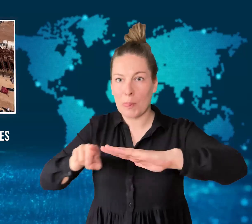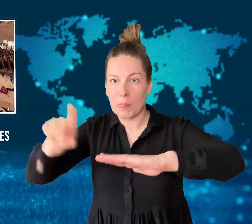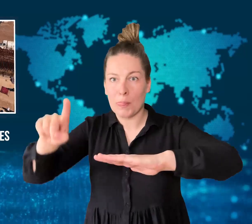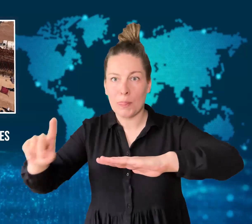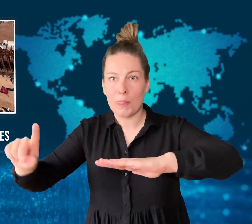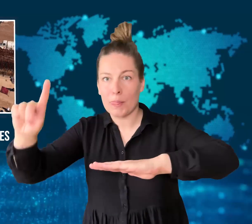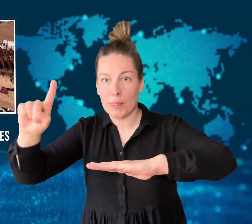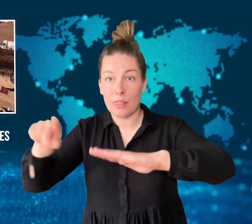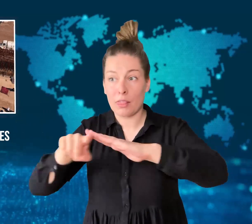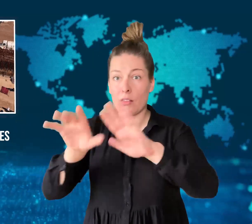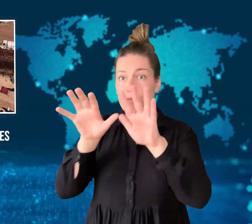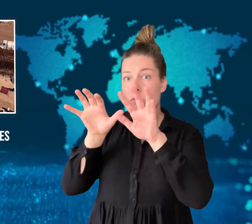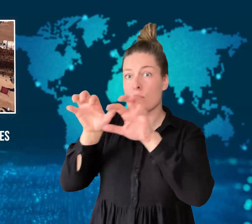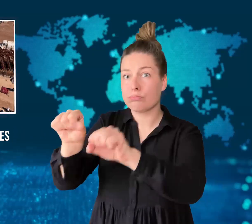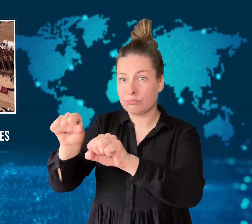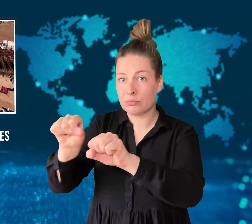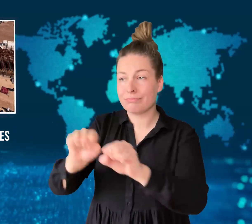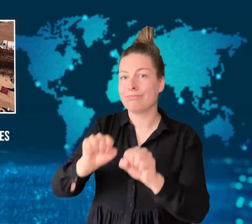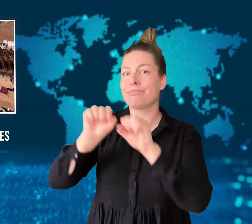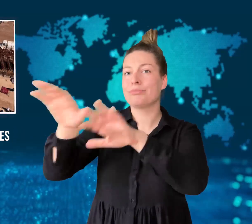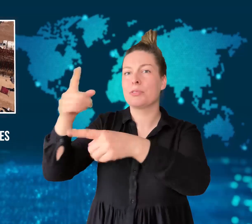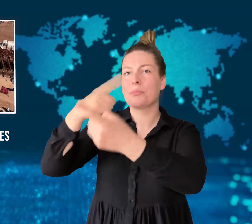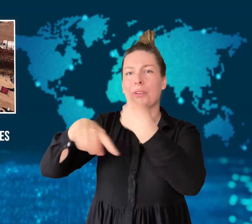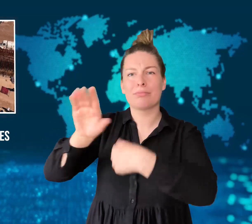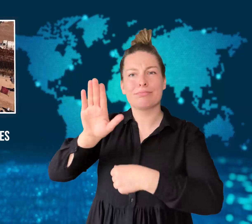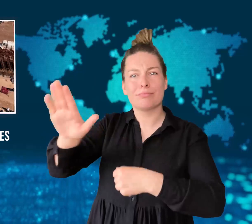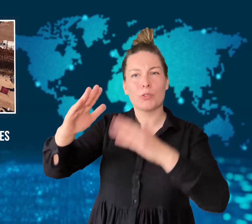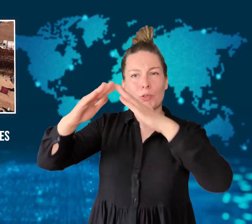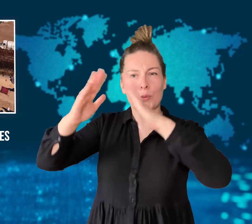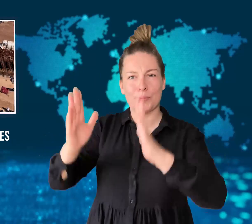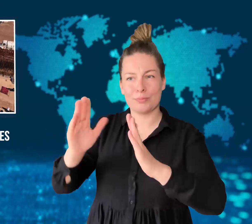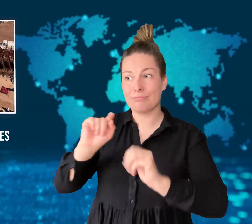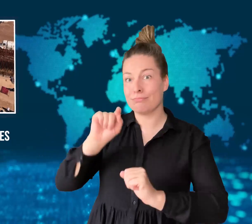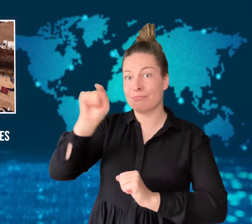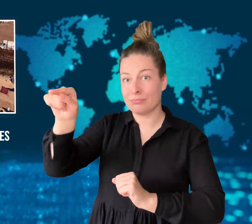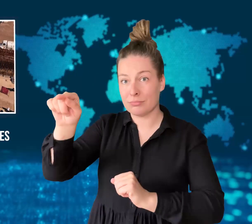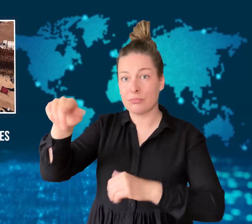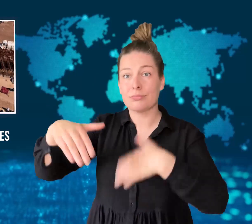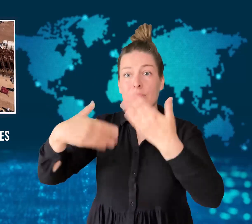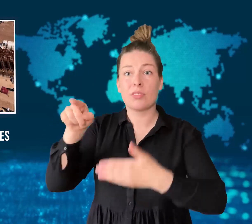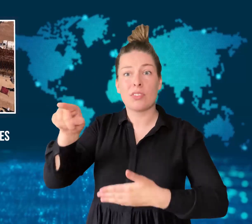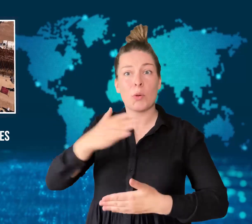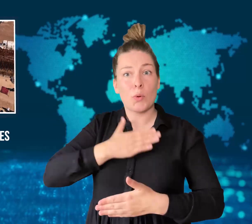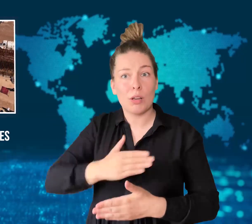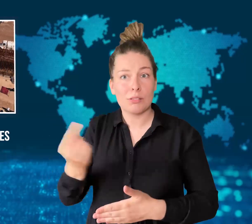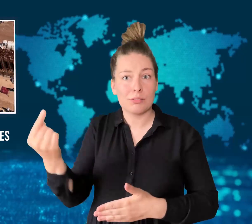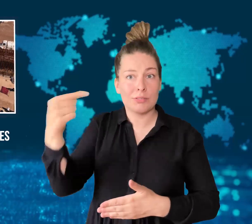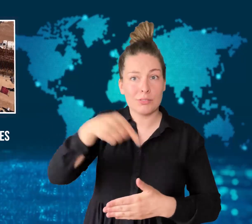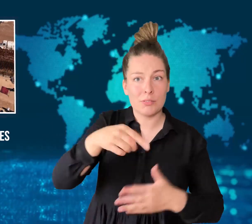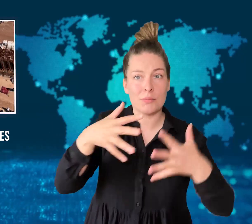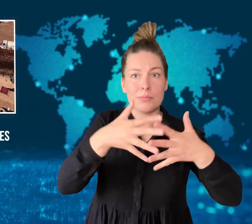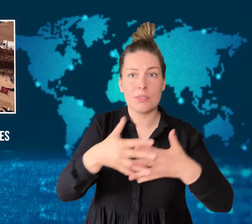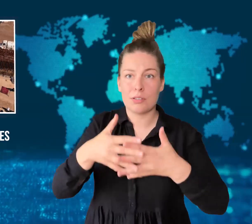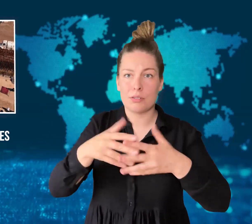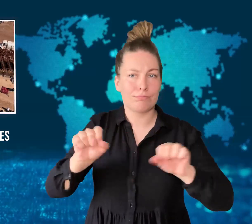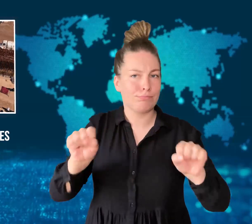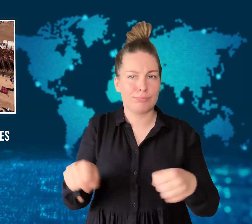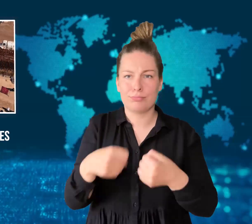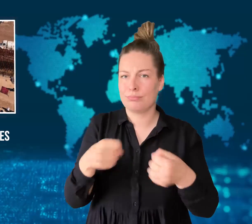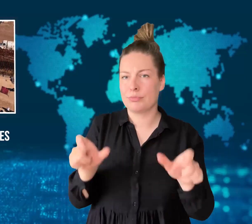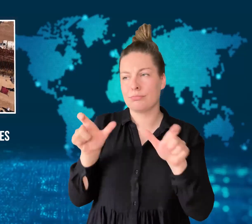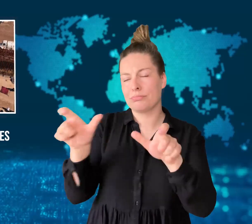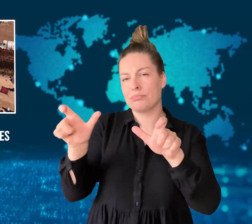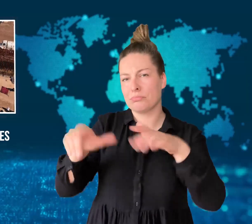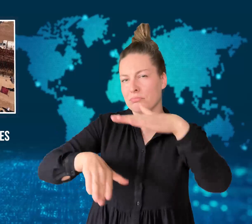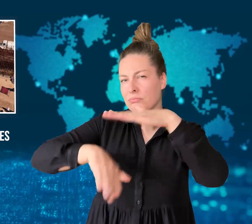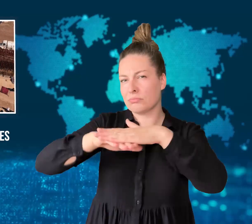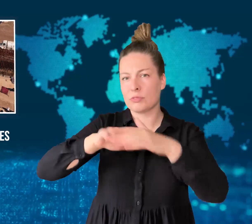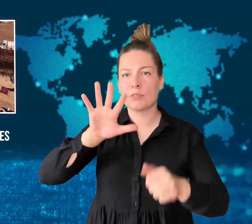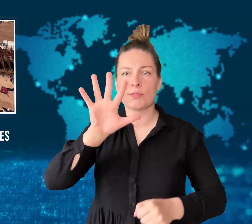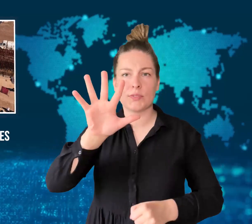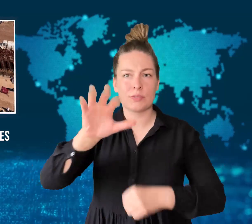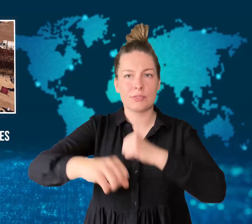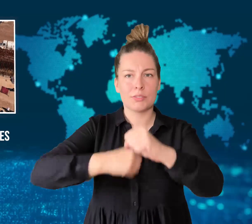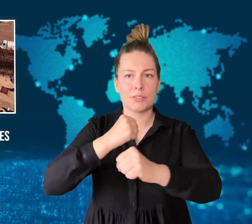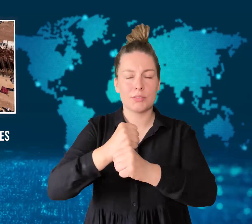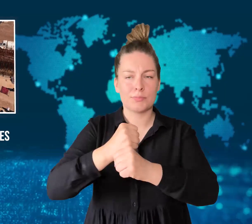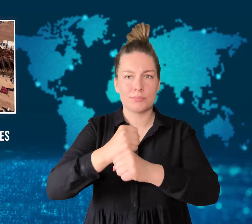Biden's measures will ban migrants from applying for asylum